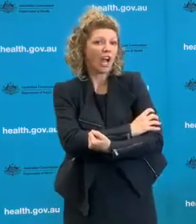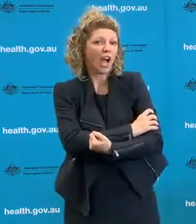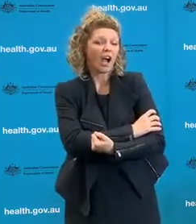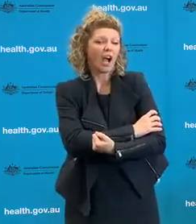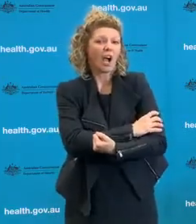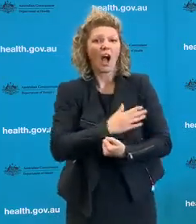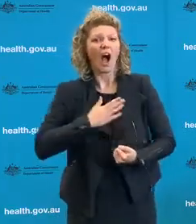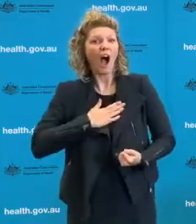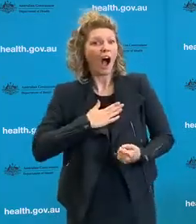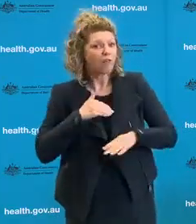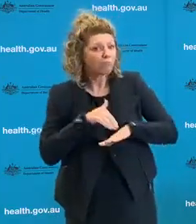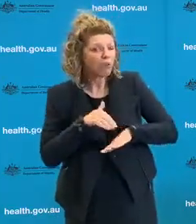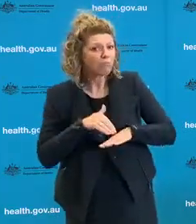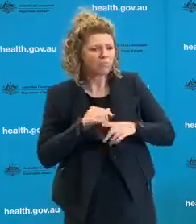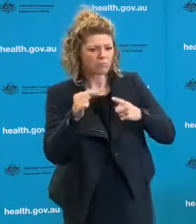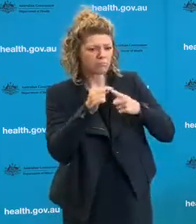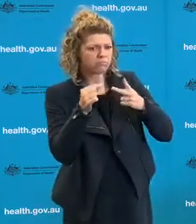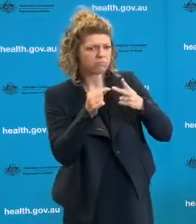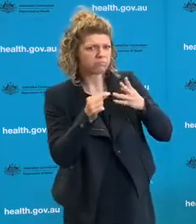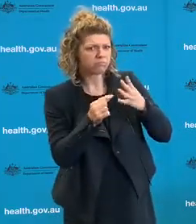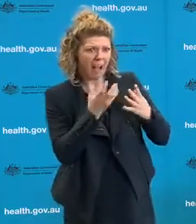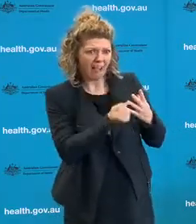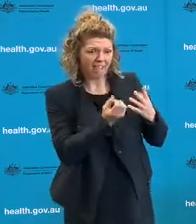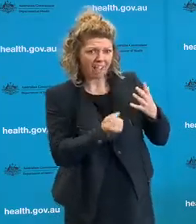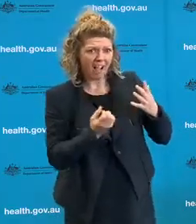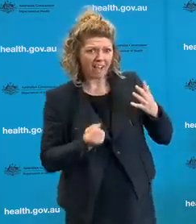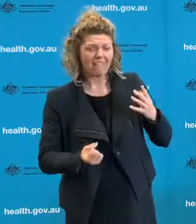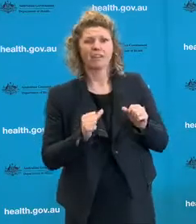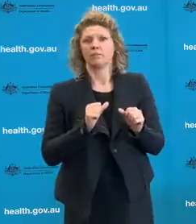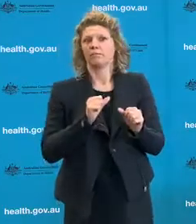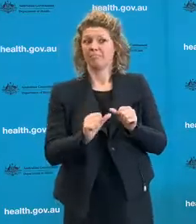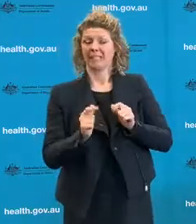the most important thing you can do at the moment is discuss with your GP